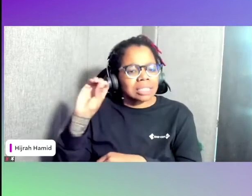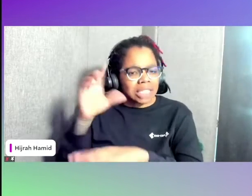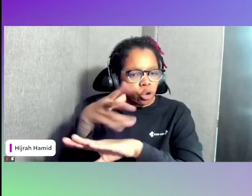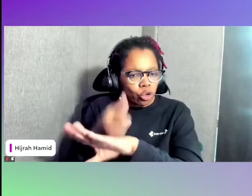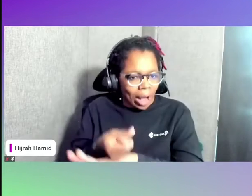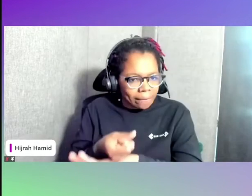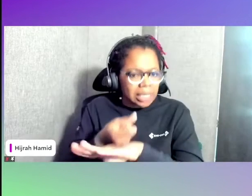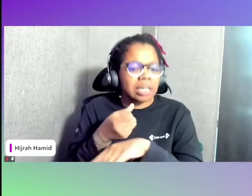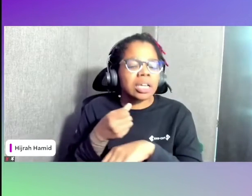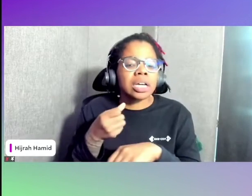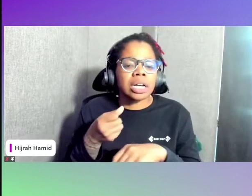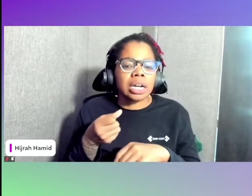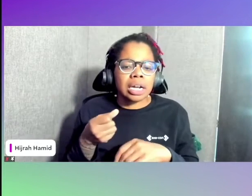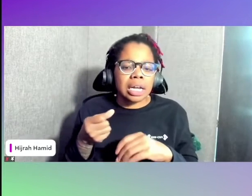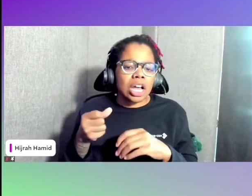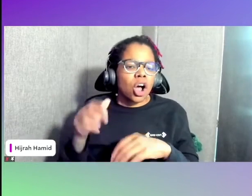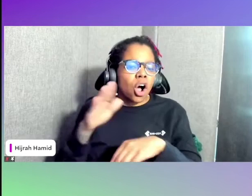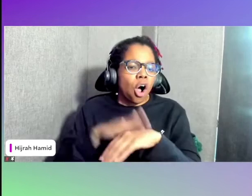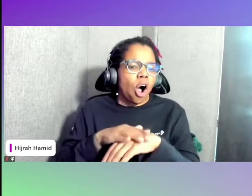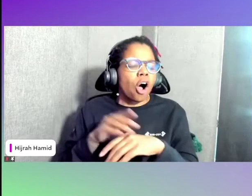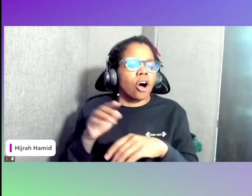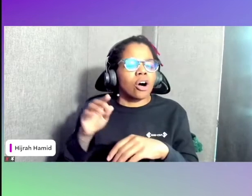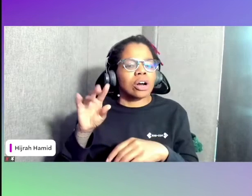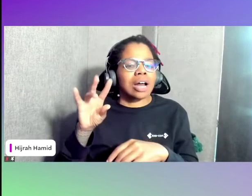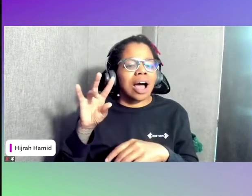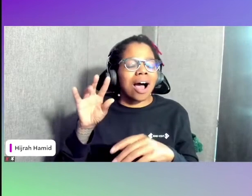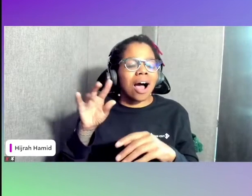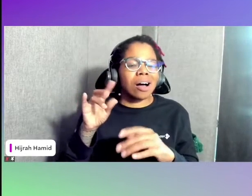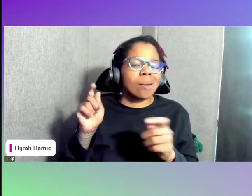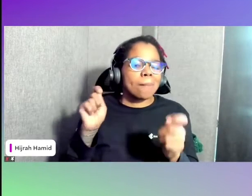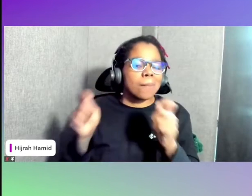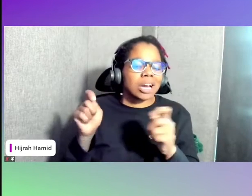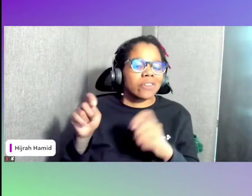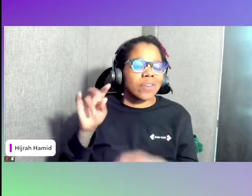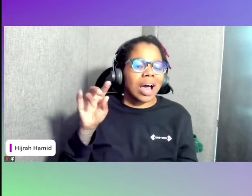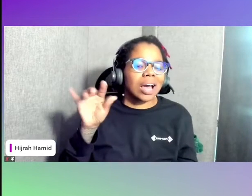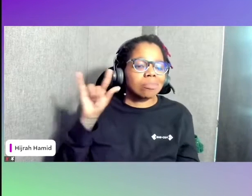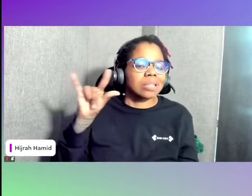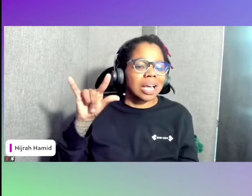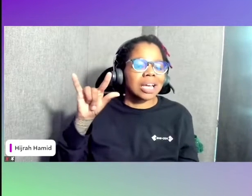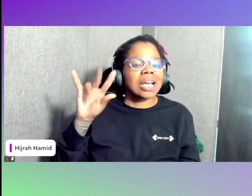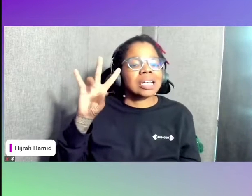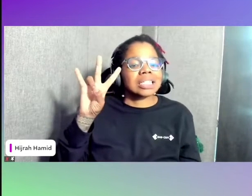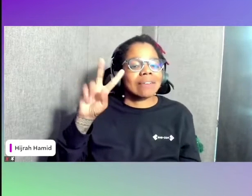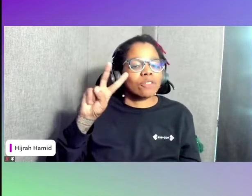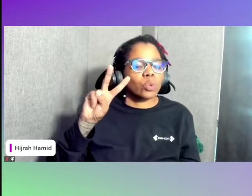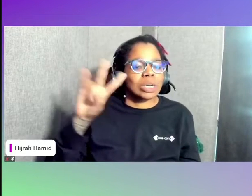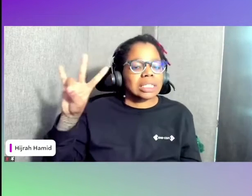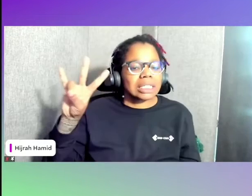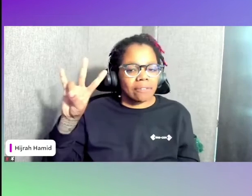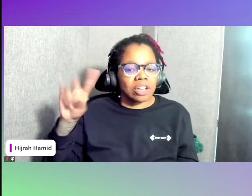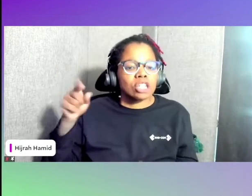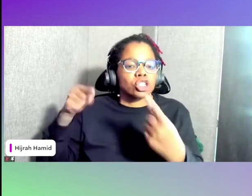where we test things, prototypes so our get tested in little bouts of 0 gravity aboard a modified 727. The